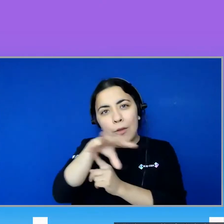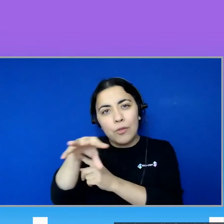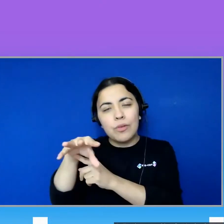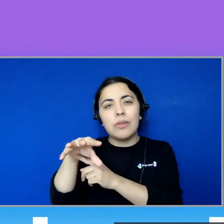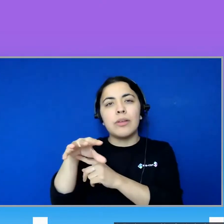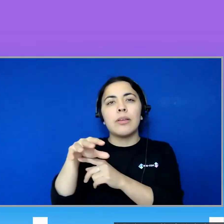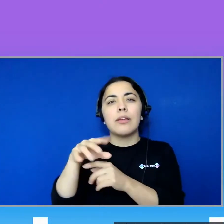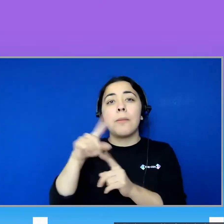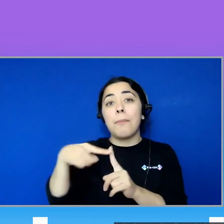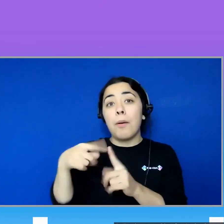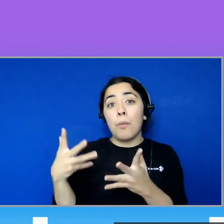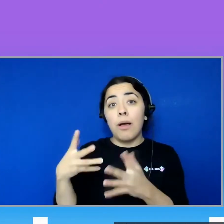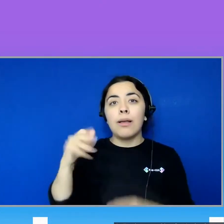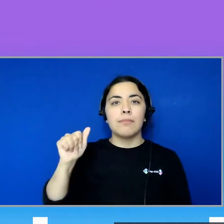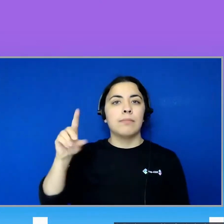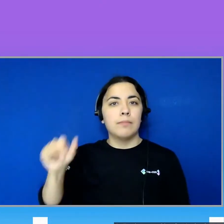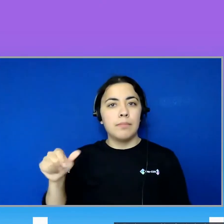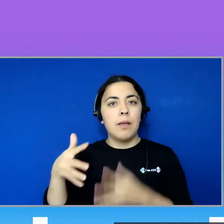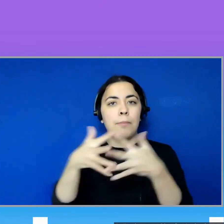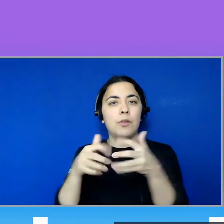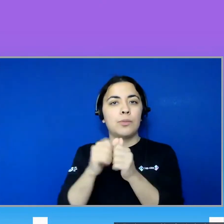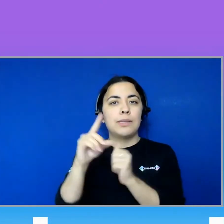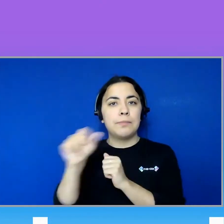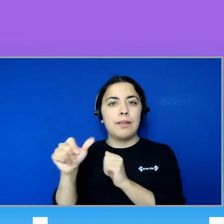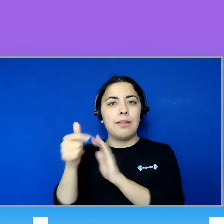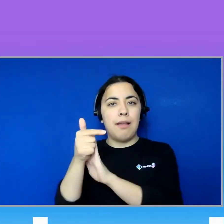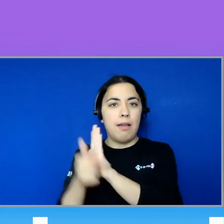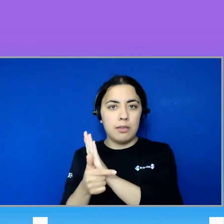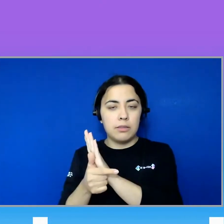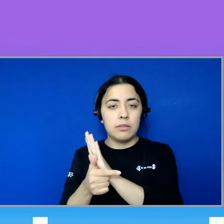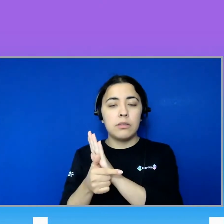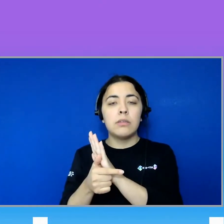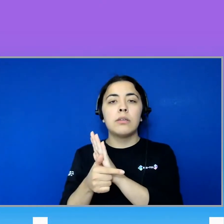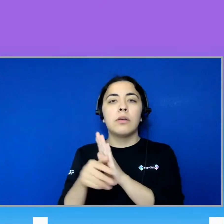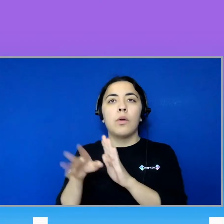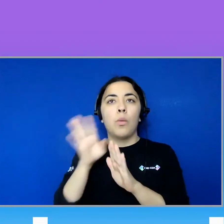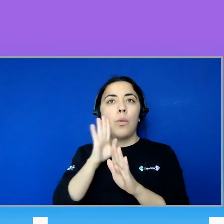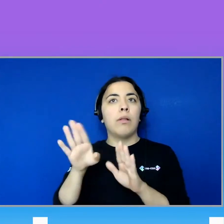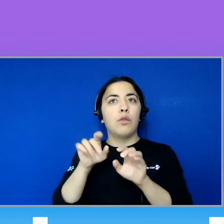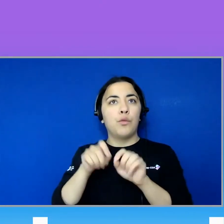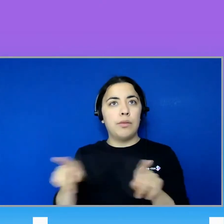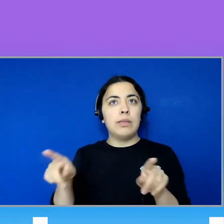with Disabilities Act, and